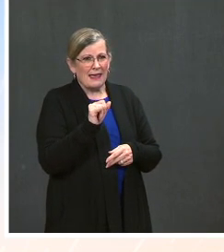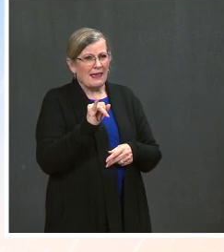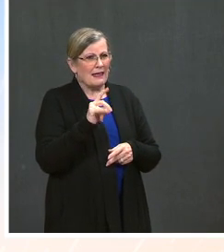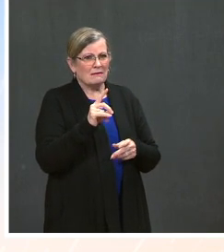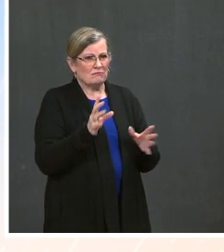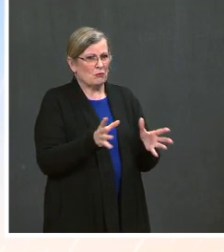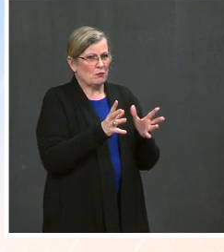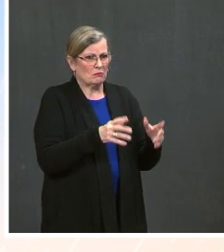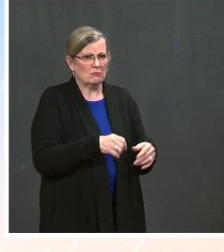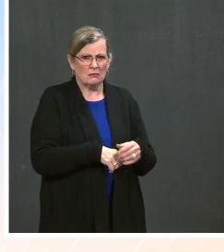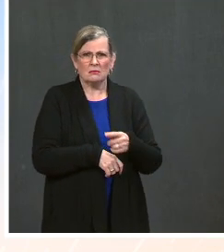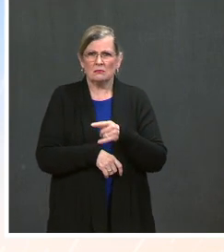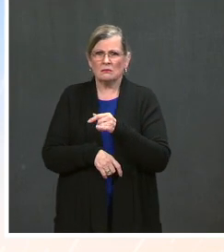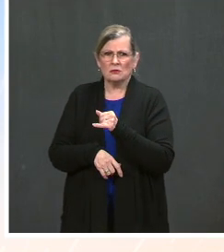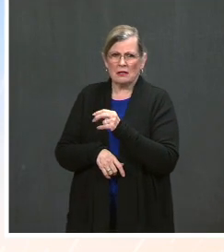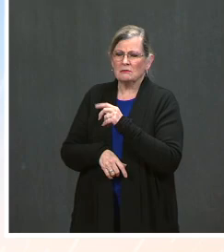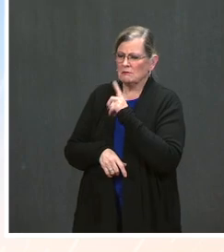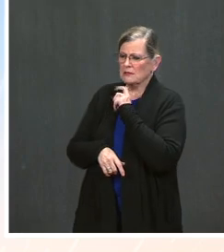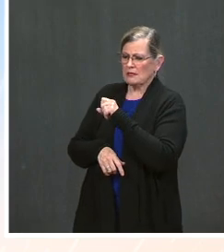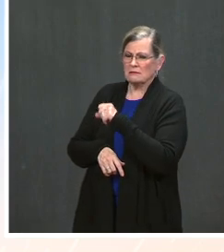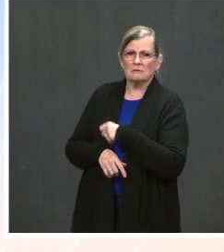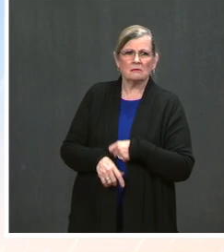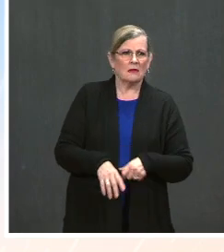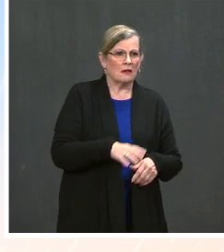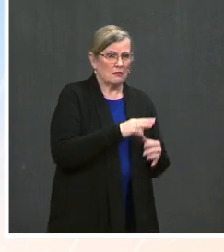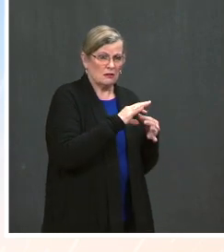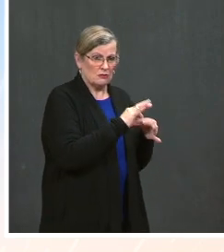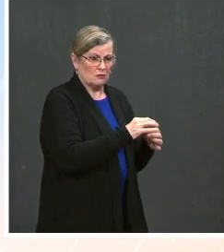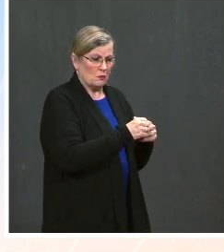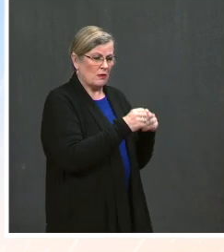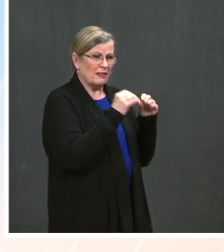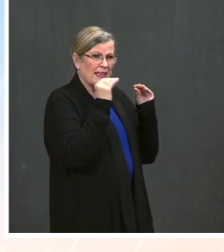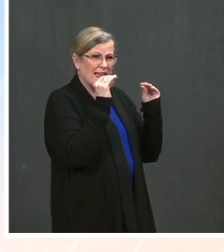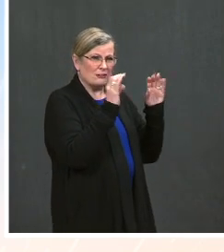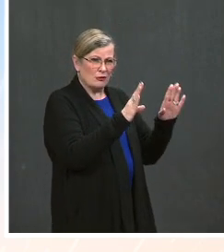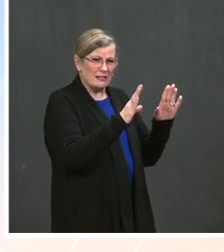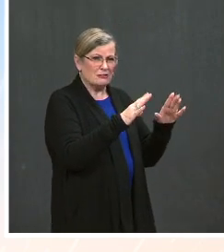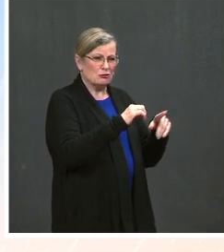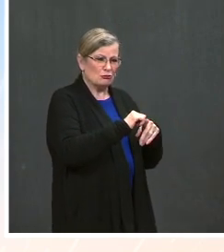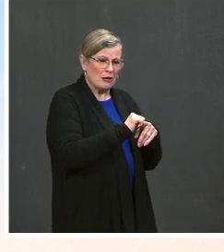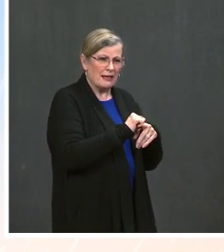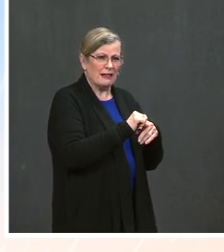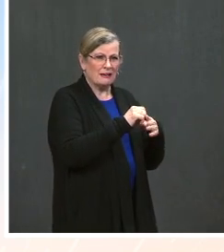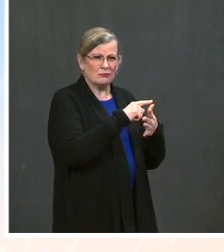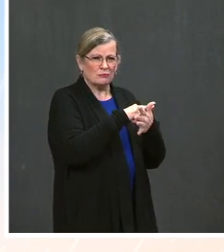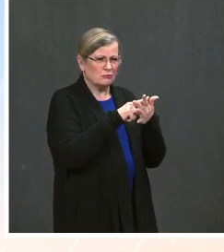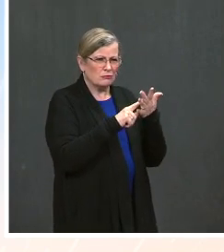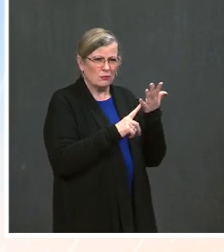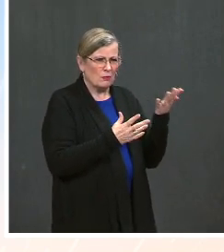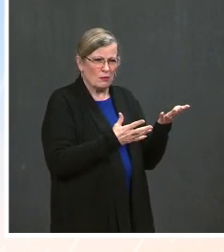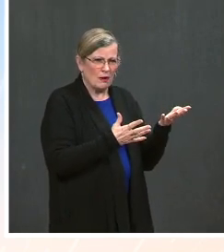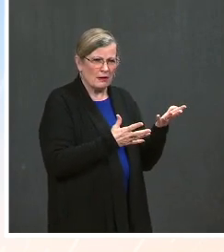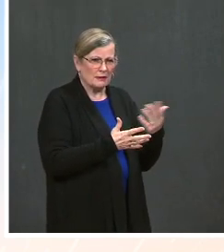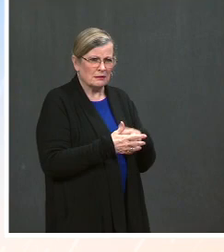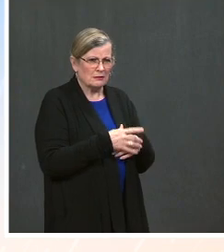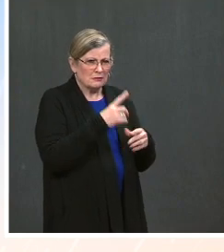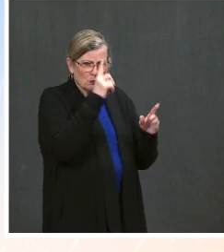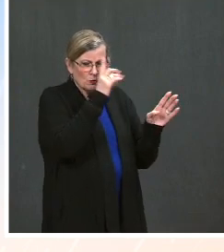and the Rescue Plan in terms of educational campaigns. Is there anything going on specifically on Medicaid expansion? Ms. Psaki: We're in -- we're in touch with leaders and governors